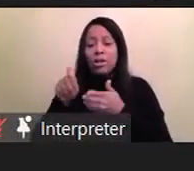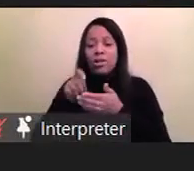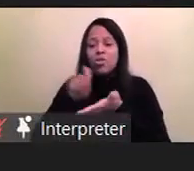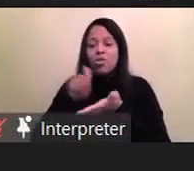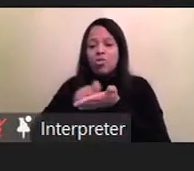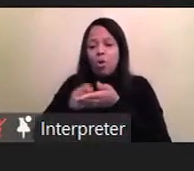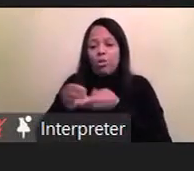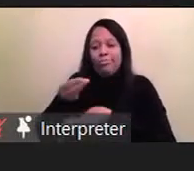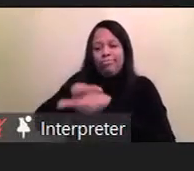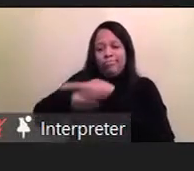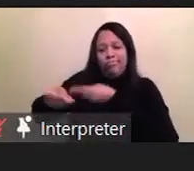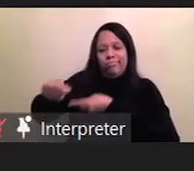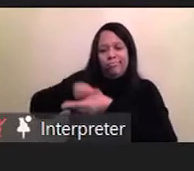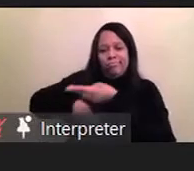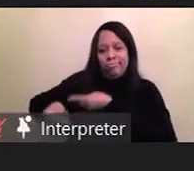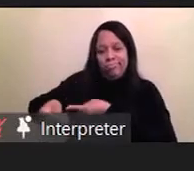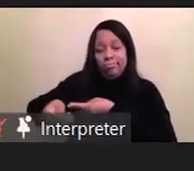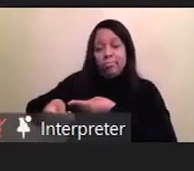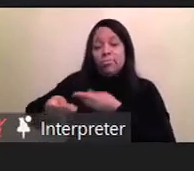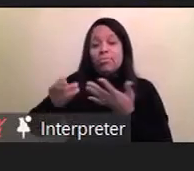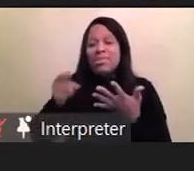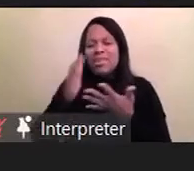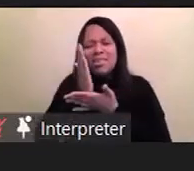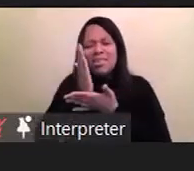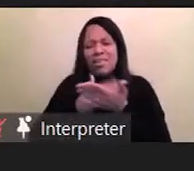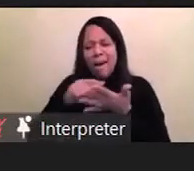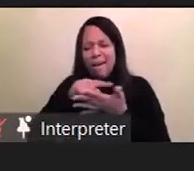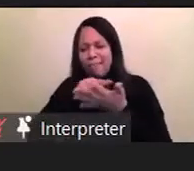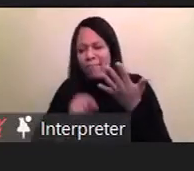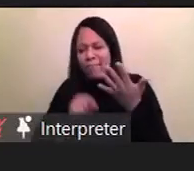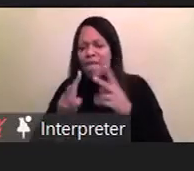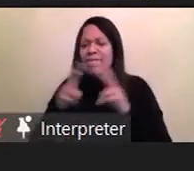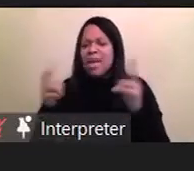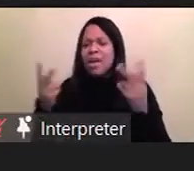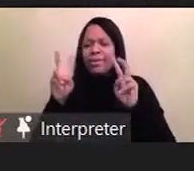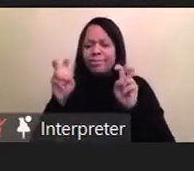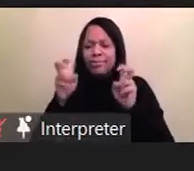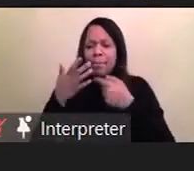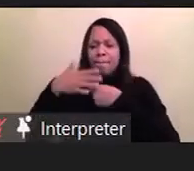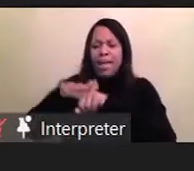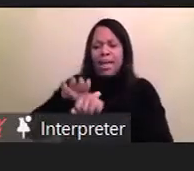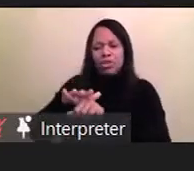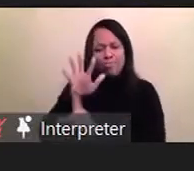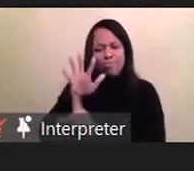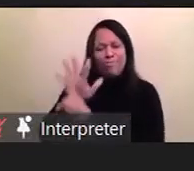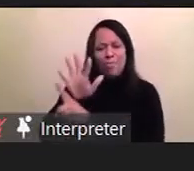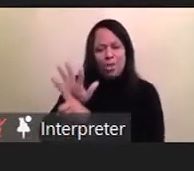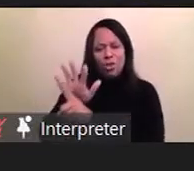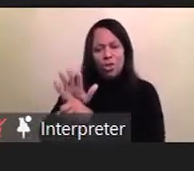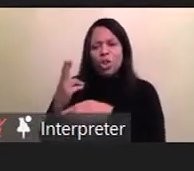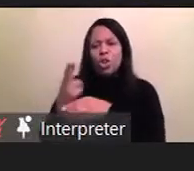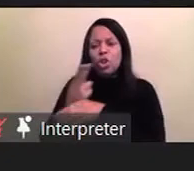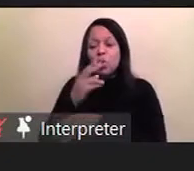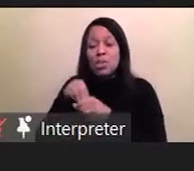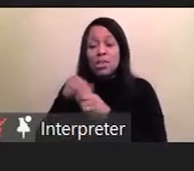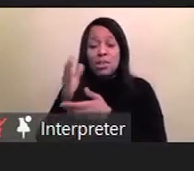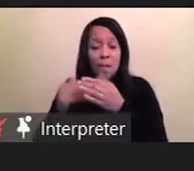Several, though, on the list are mainstream. They're very popular. And they're used commonly in corporations, board meetings,